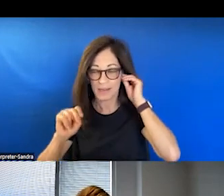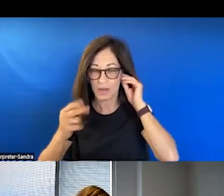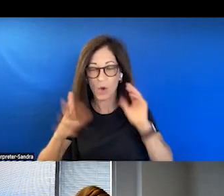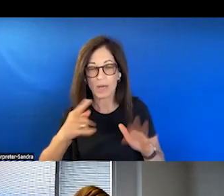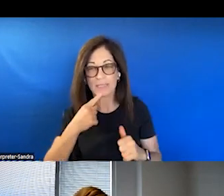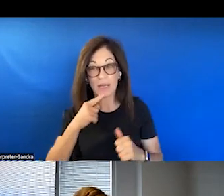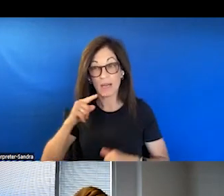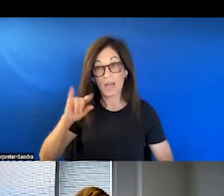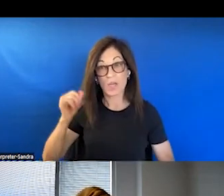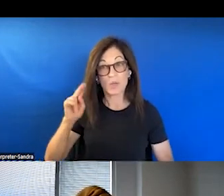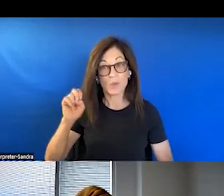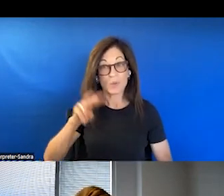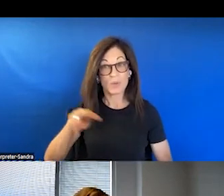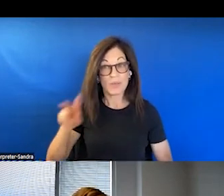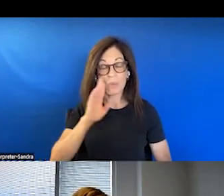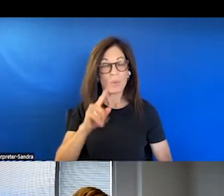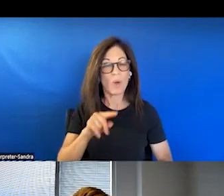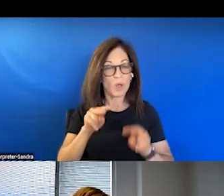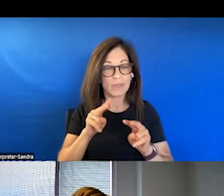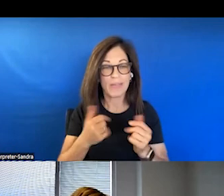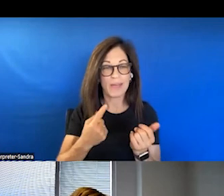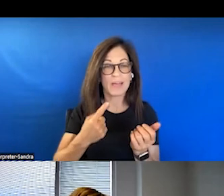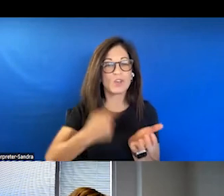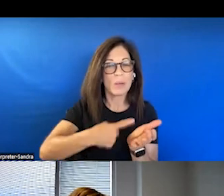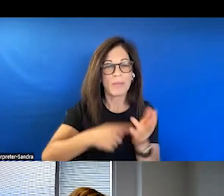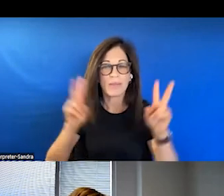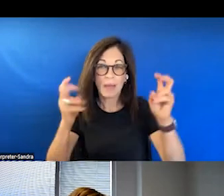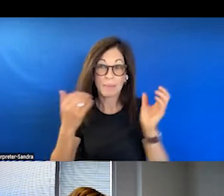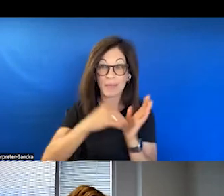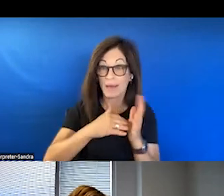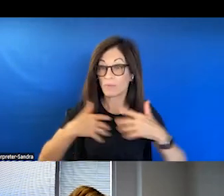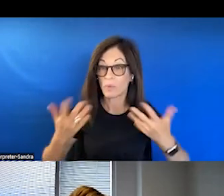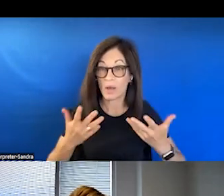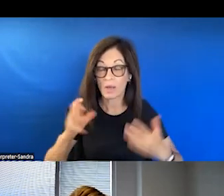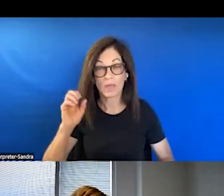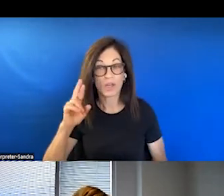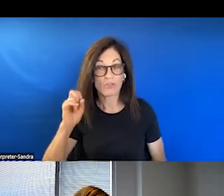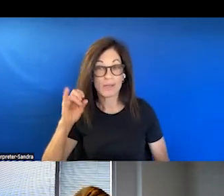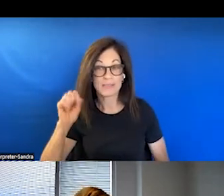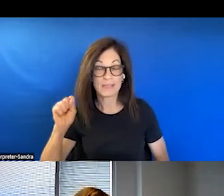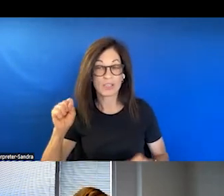WE ARE GOING TO TO REVISIT THE TOPIC OF OF CRISIS SERVICES FOR, FOR INDIVIDUAL WHOSE ARE DEAF